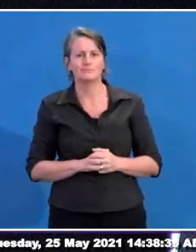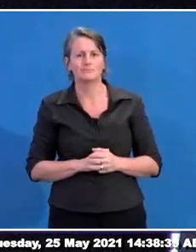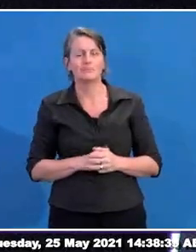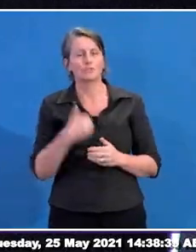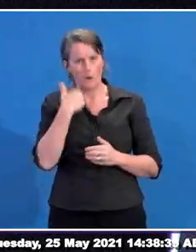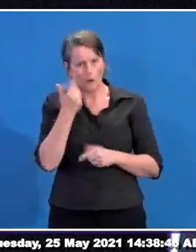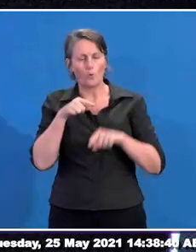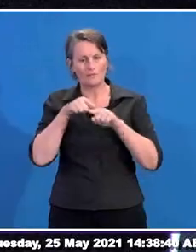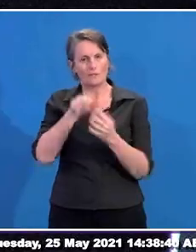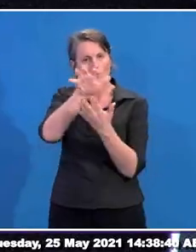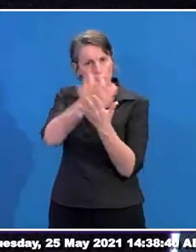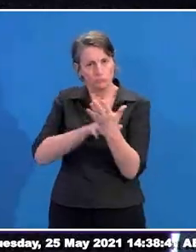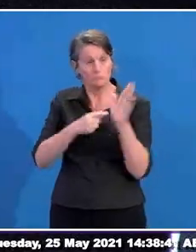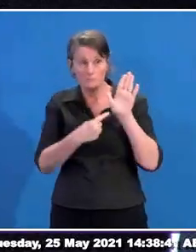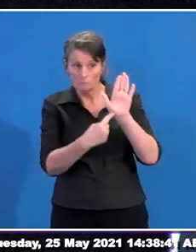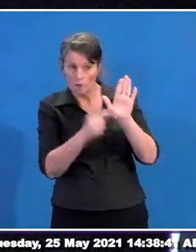been verified by the person who gave it.